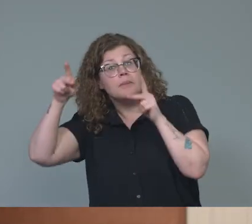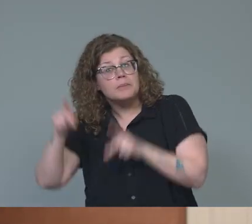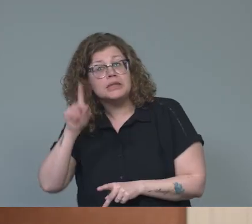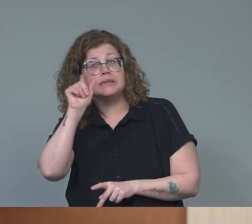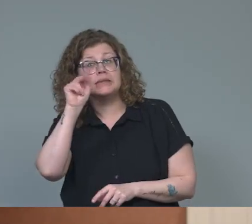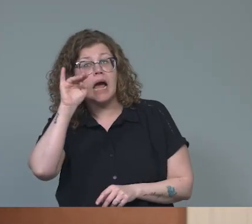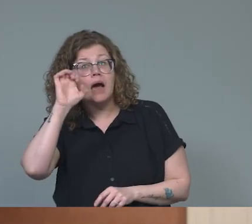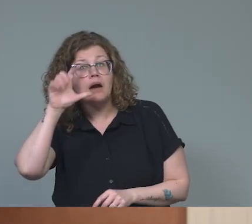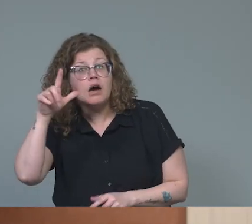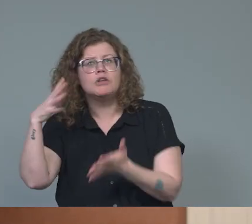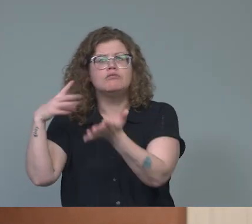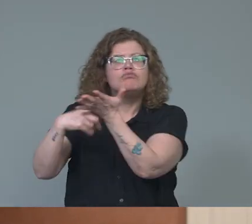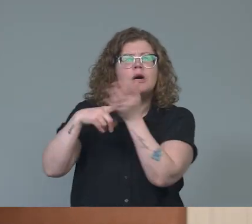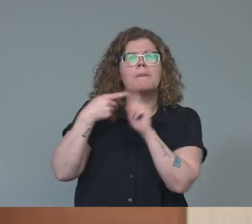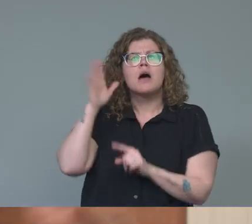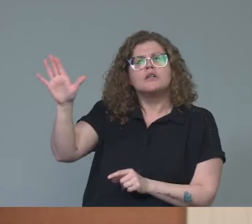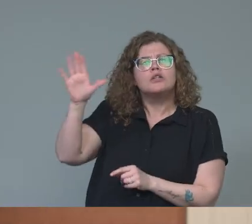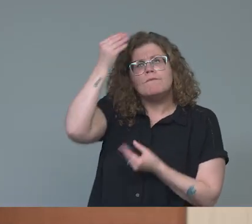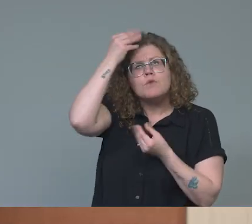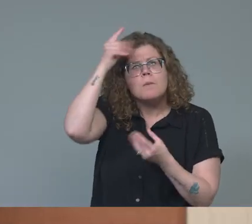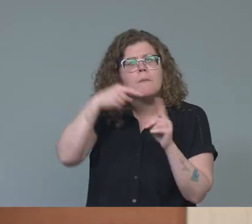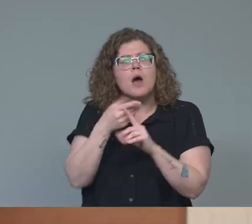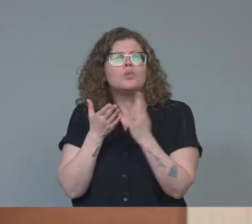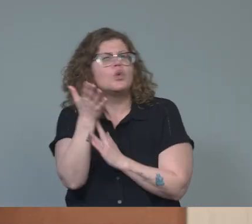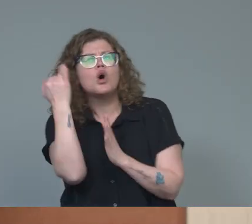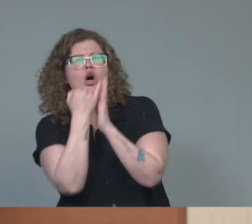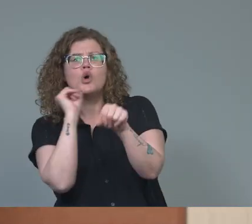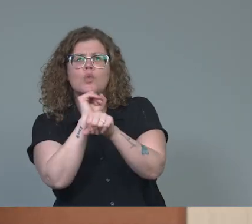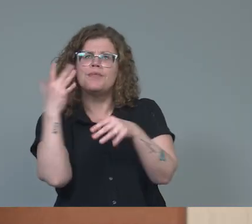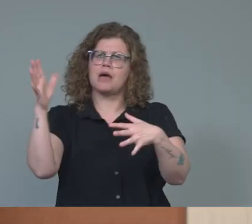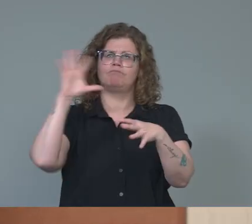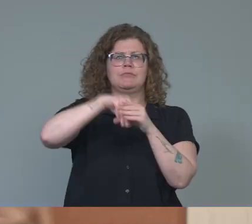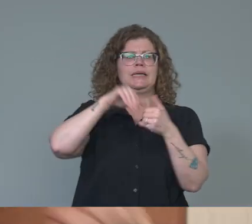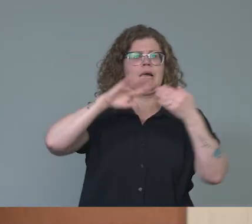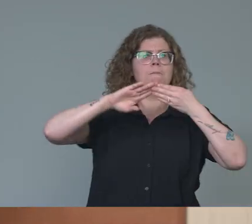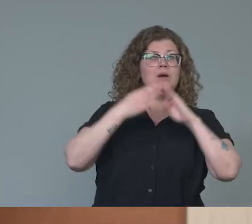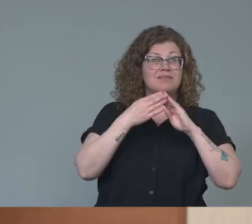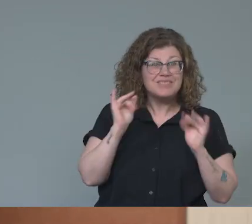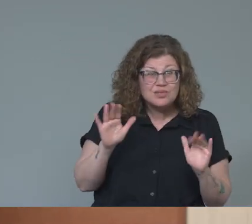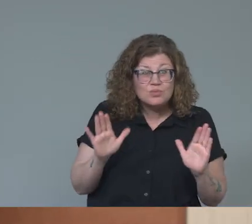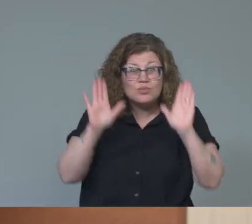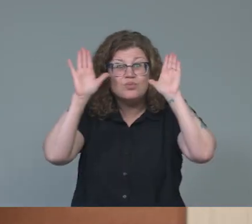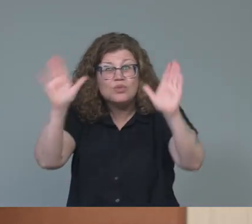that he created within the community. What a great way to expand on a practice by partnering with other people